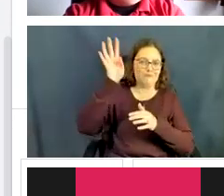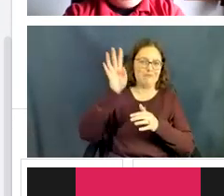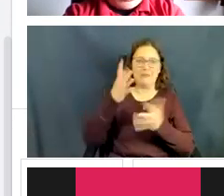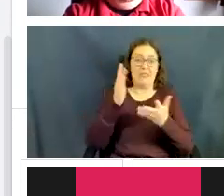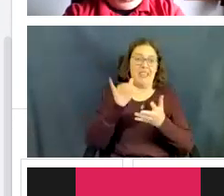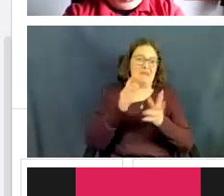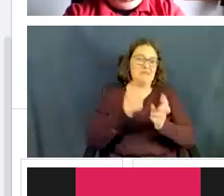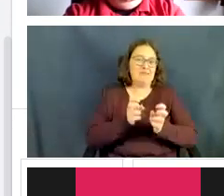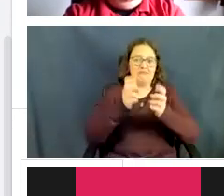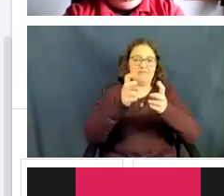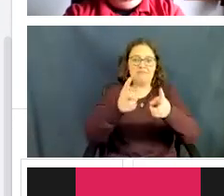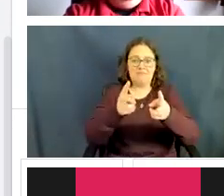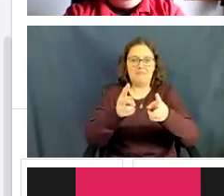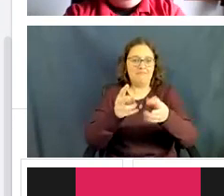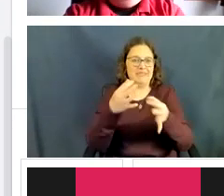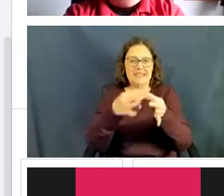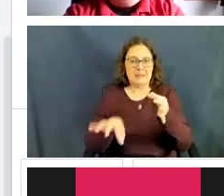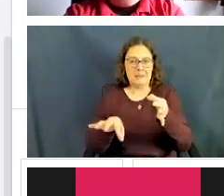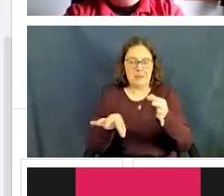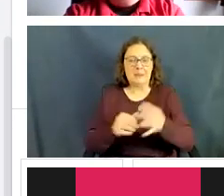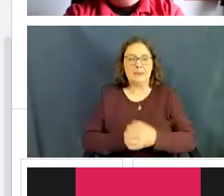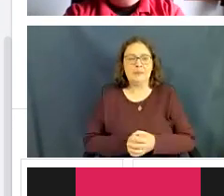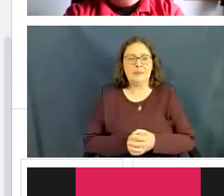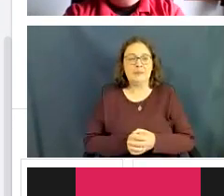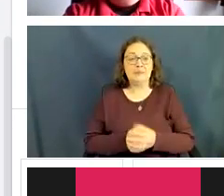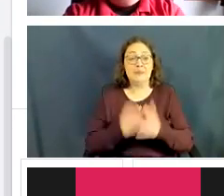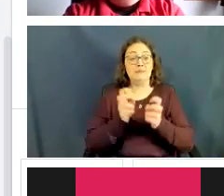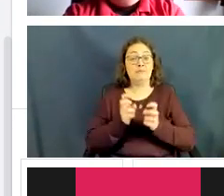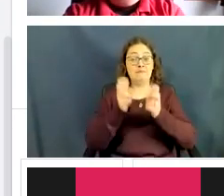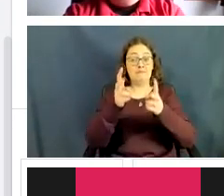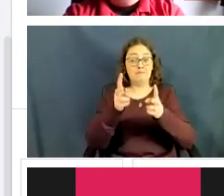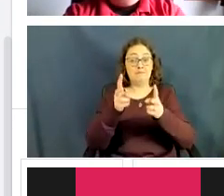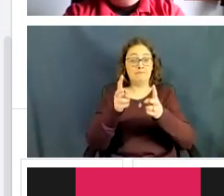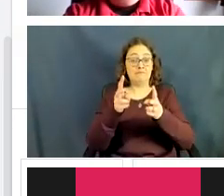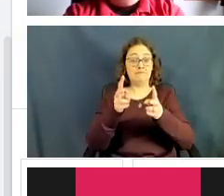like pre-education providers case manager, however, every student is going